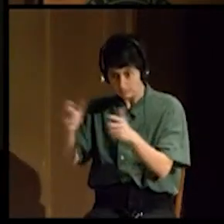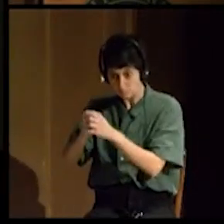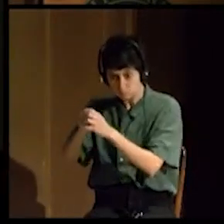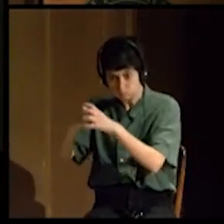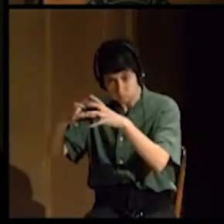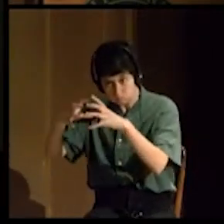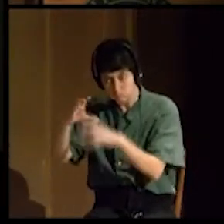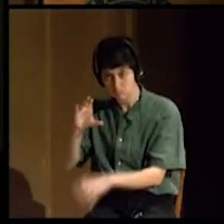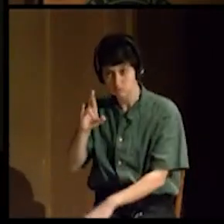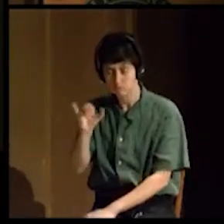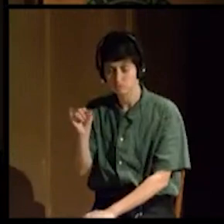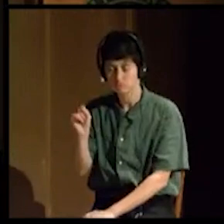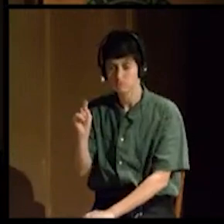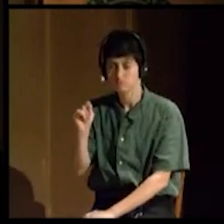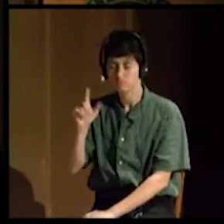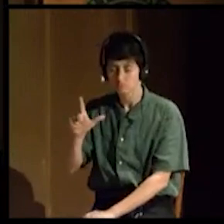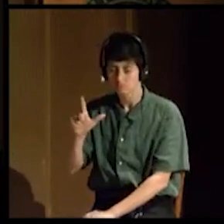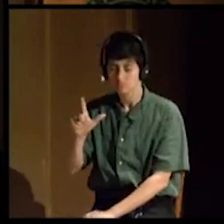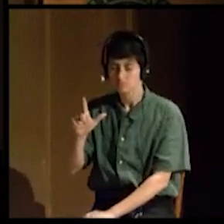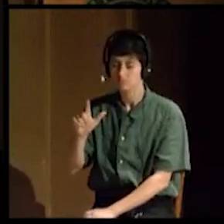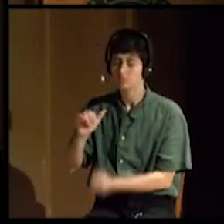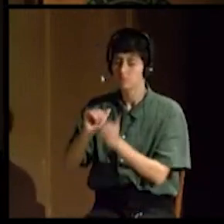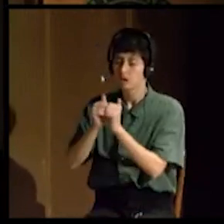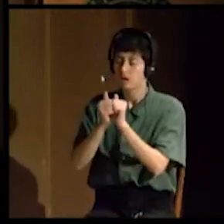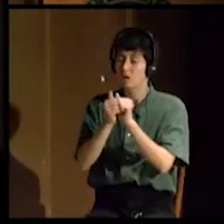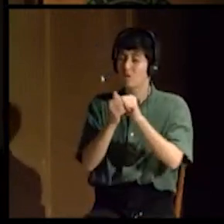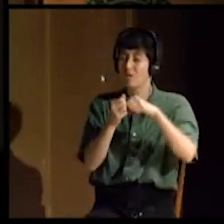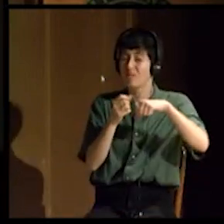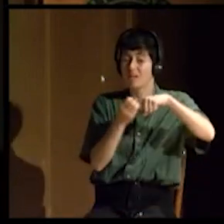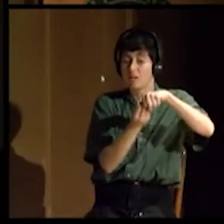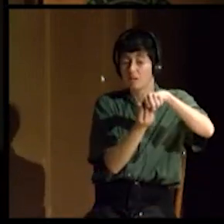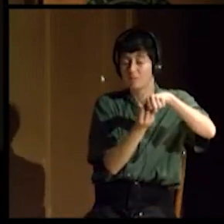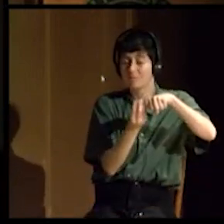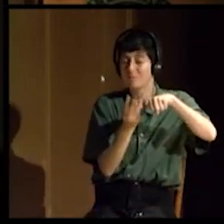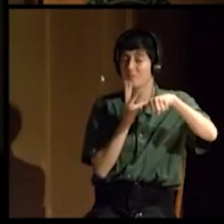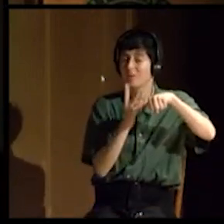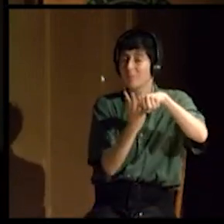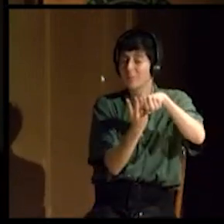right, it's kinetics reflects its conditions before it crystallize.